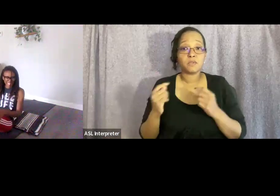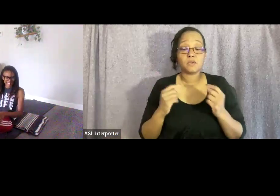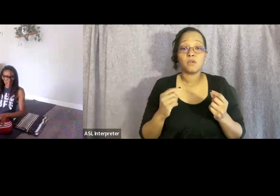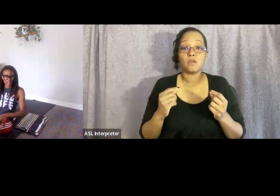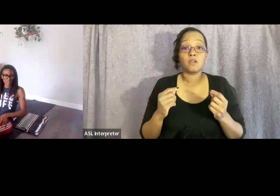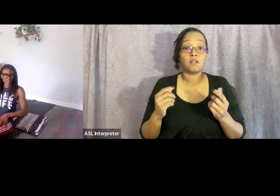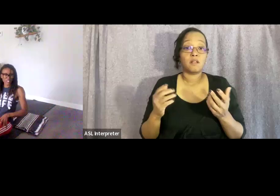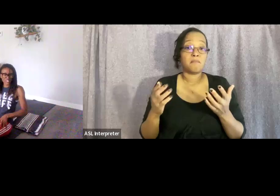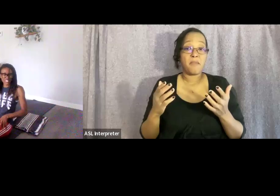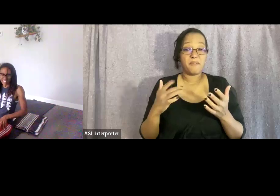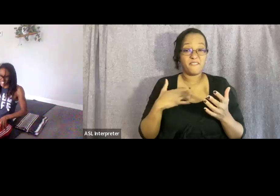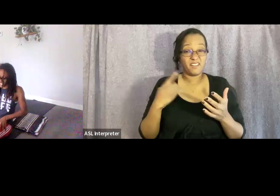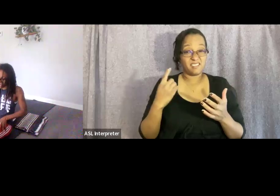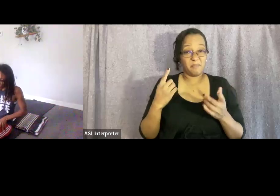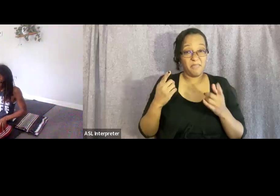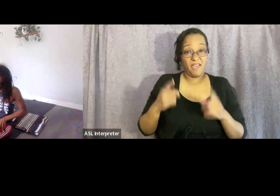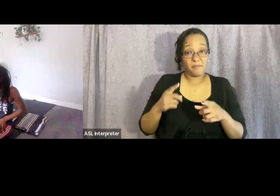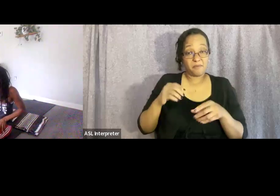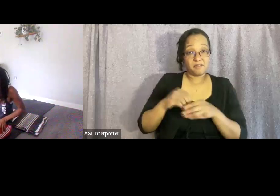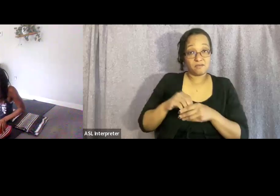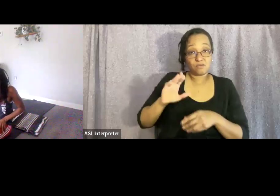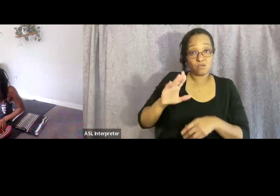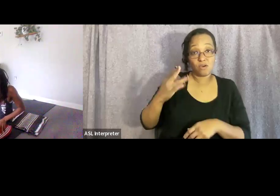in that hip, if you chose to take the shape.